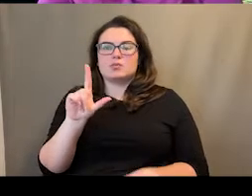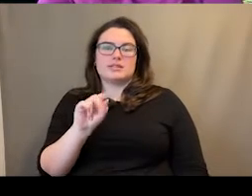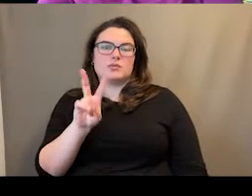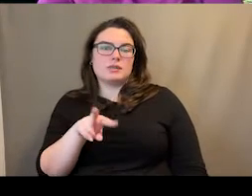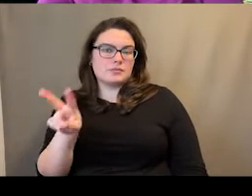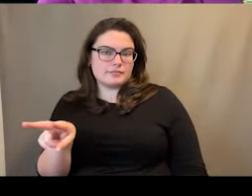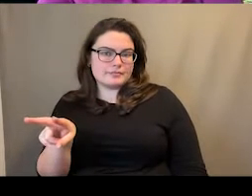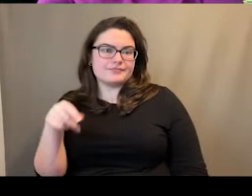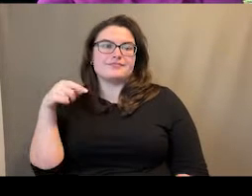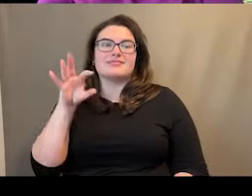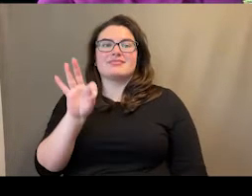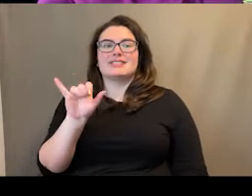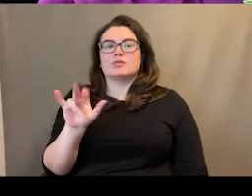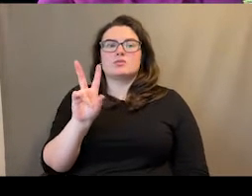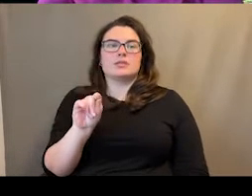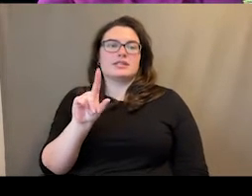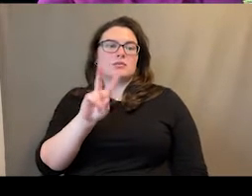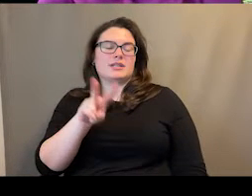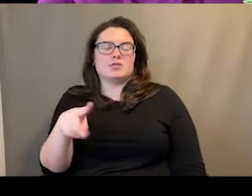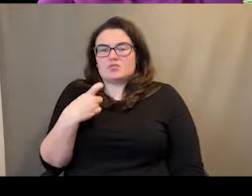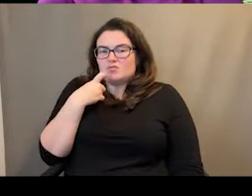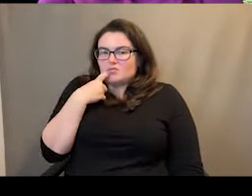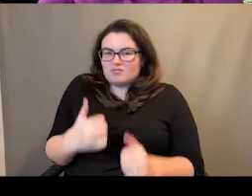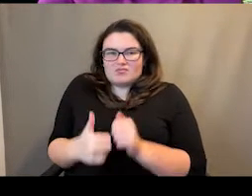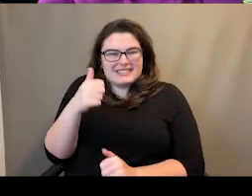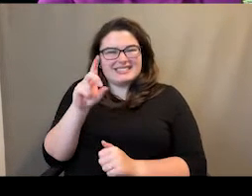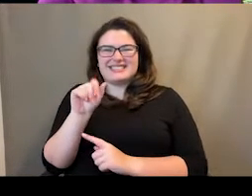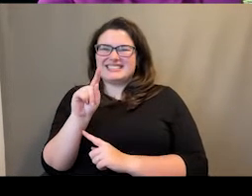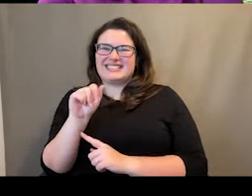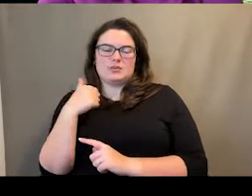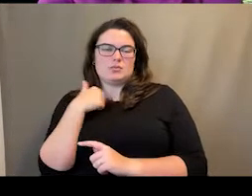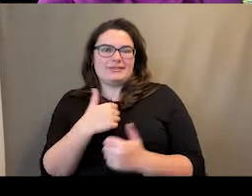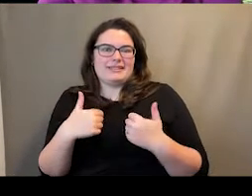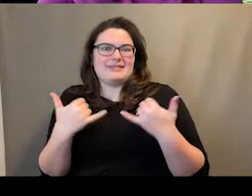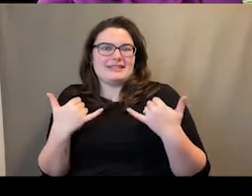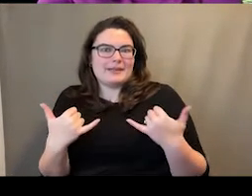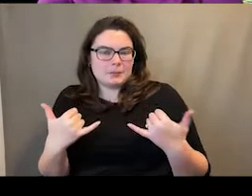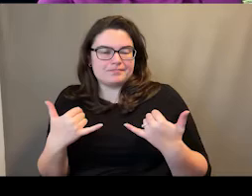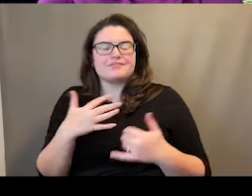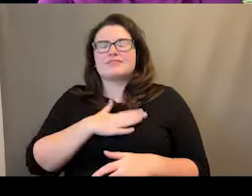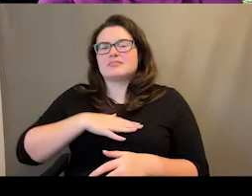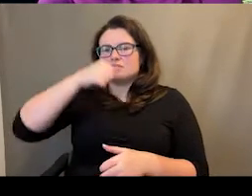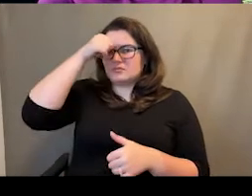Fiscal year 2022 is the latest data that we have right now. Keep in mind the percentages.